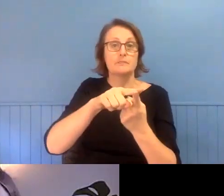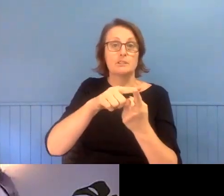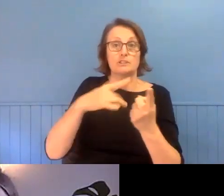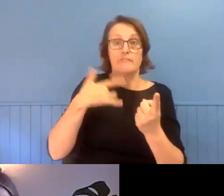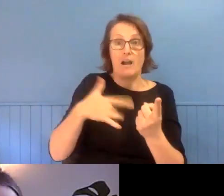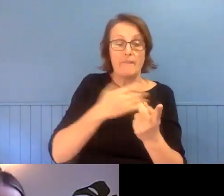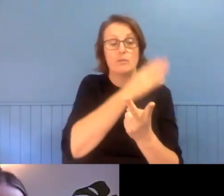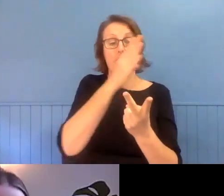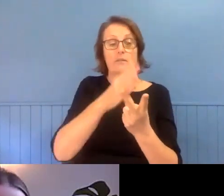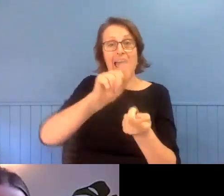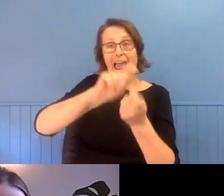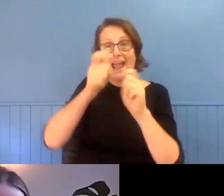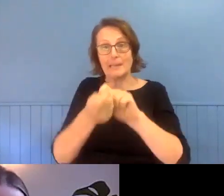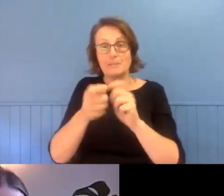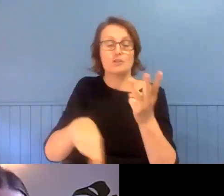website or contact our inquiries team if you have any further